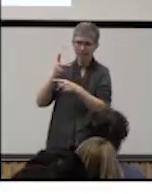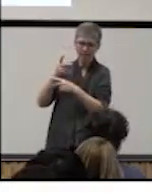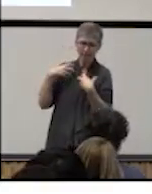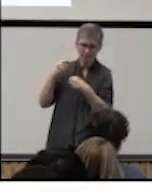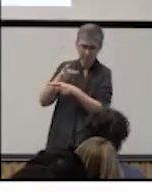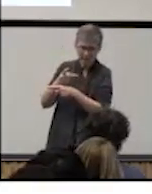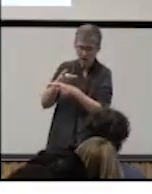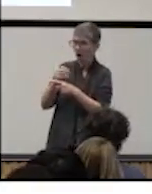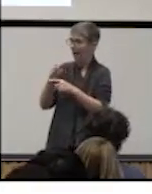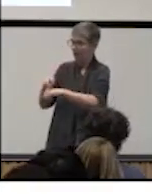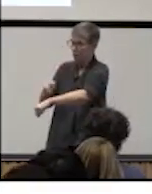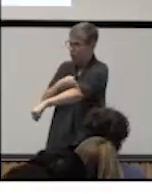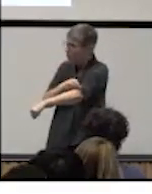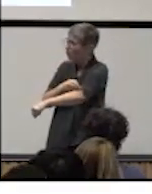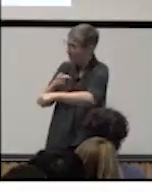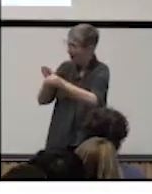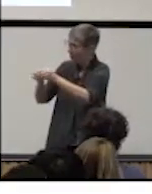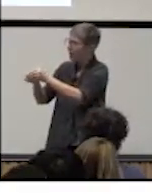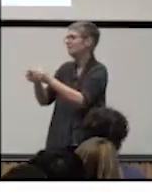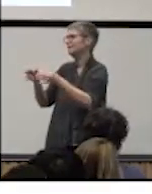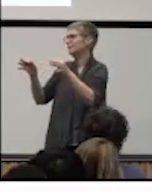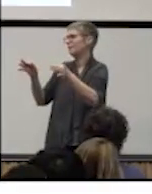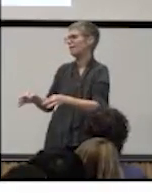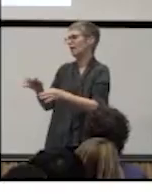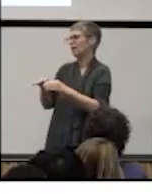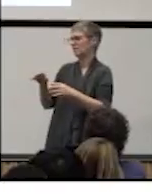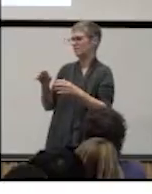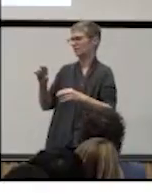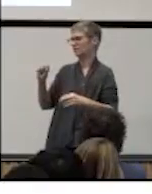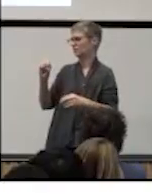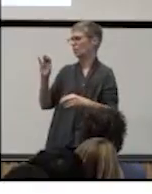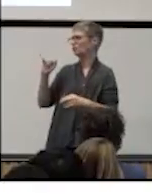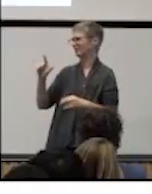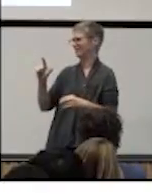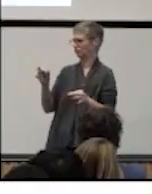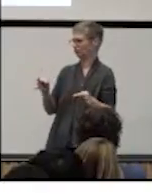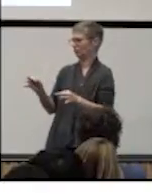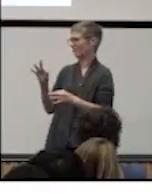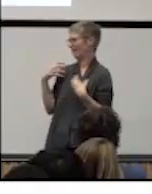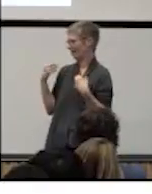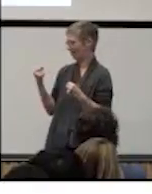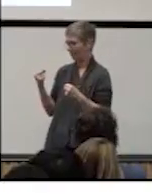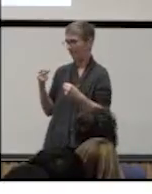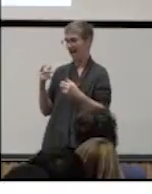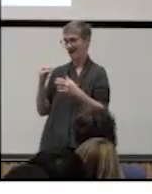are highly impacted by social determinants of health, whereby individuals from marginalized communities